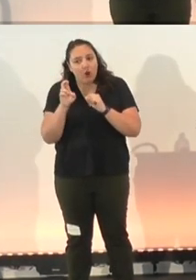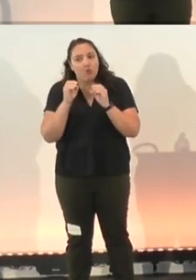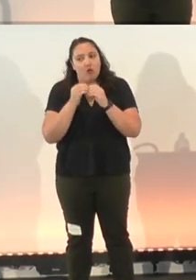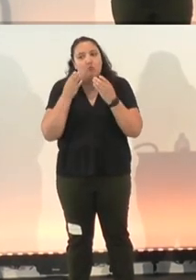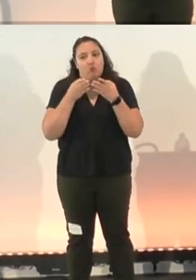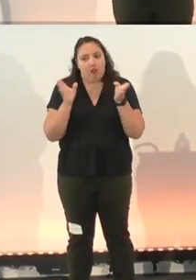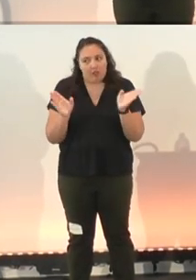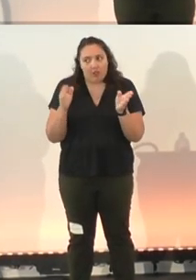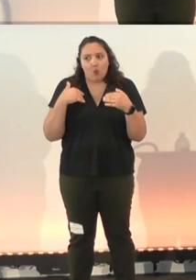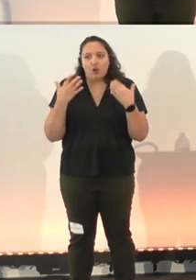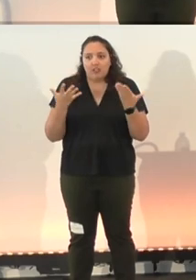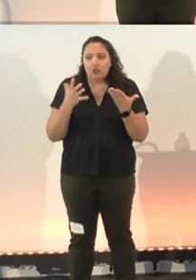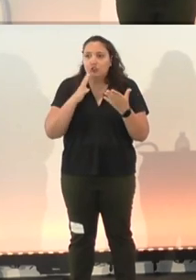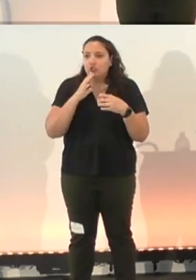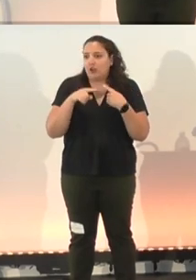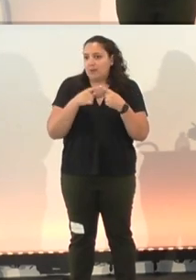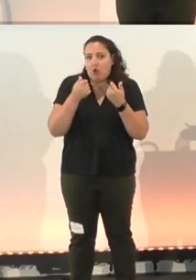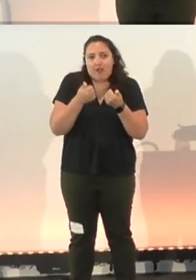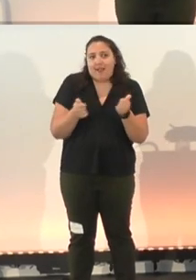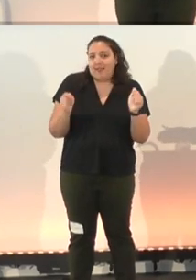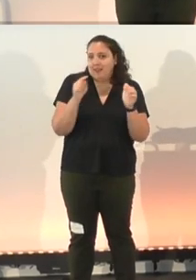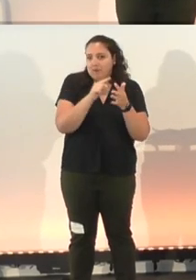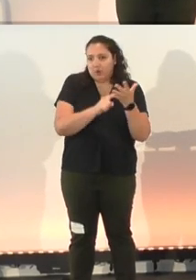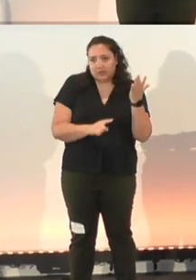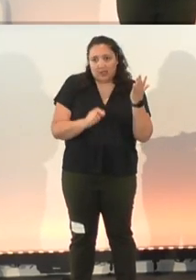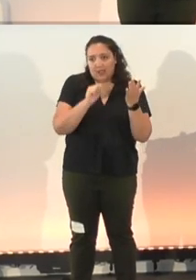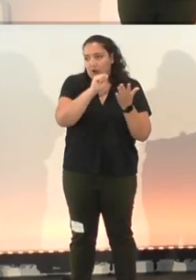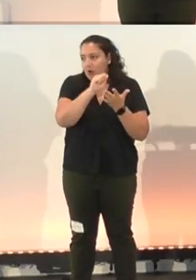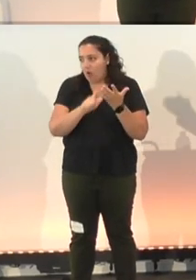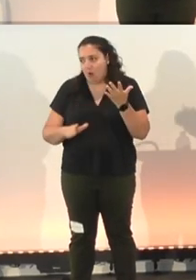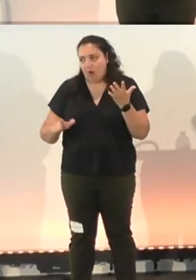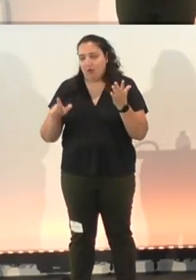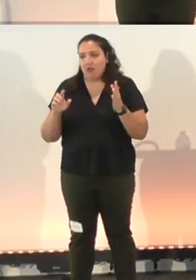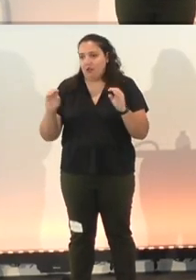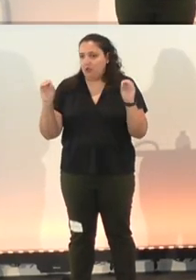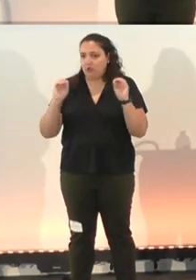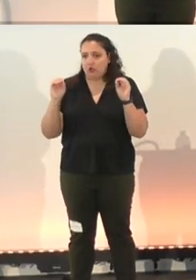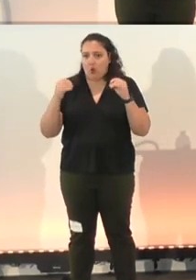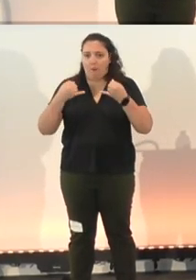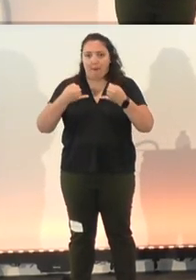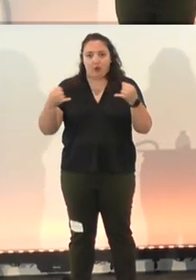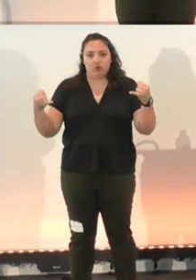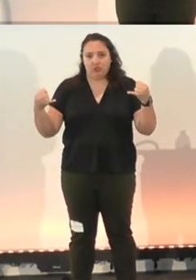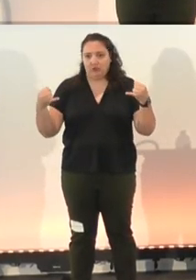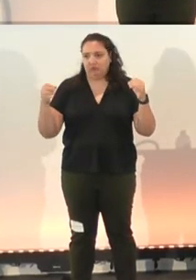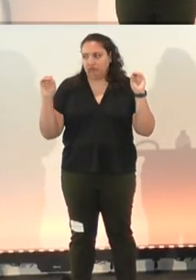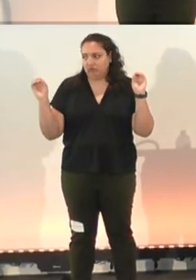are here to talk about any of those things and all of those things. There is no boundary between those things. >>